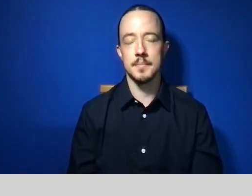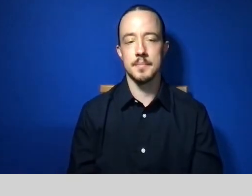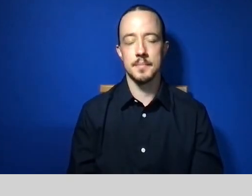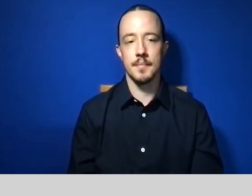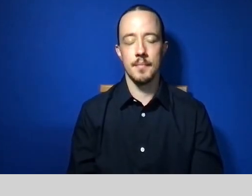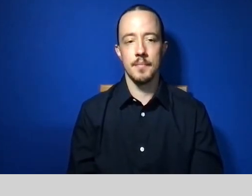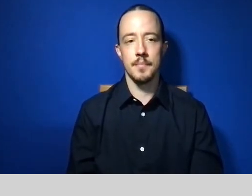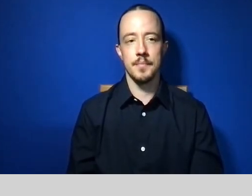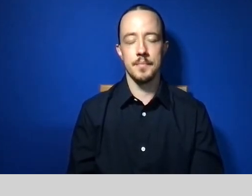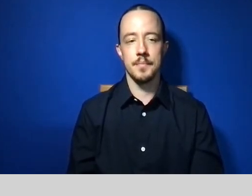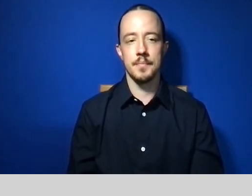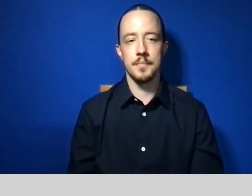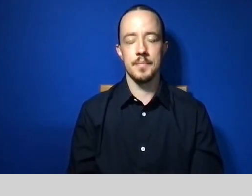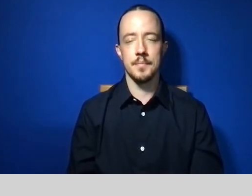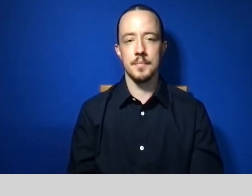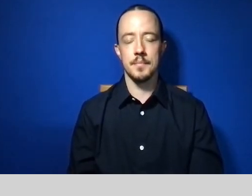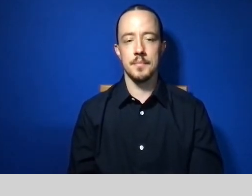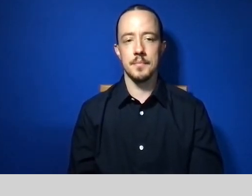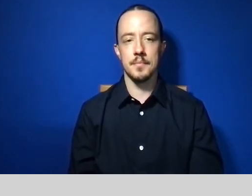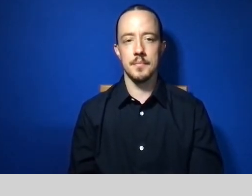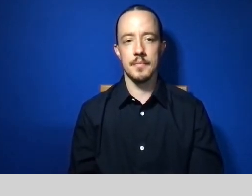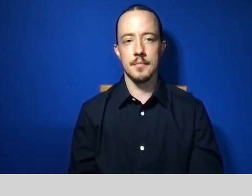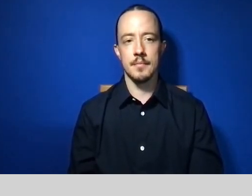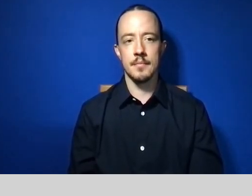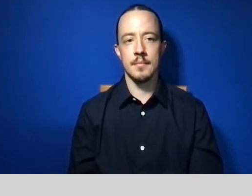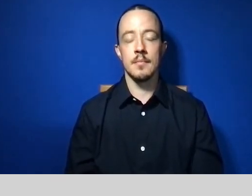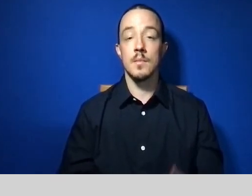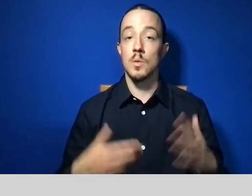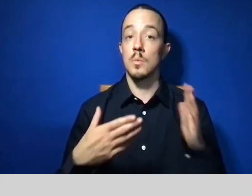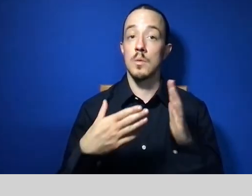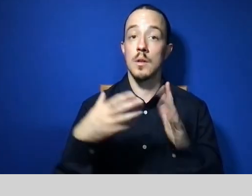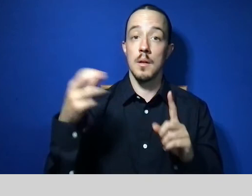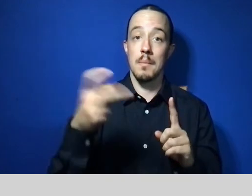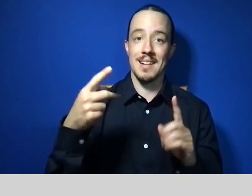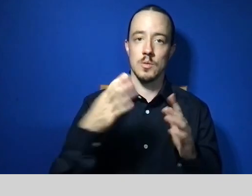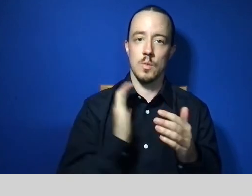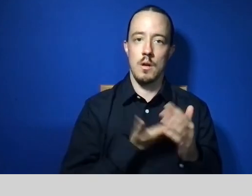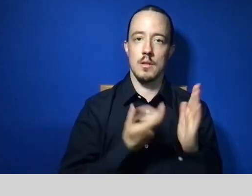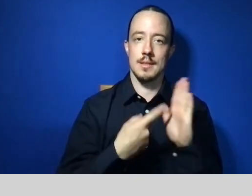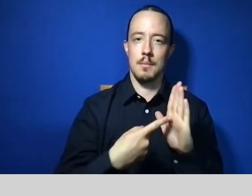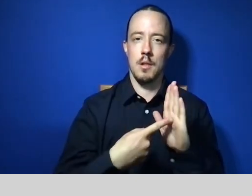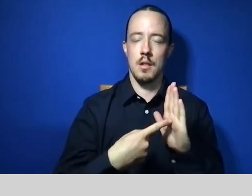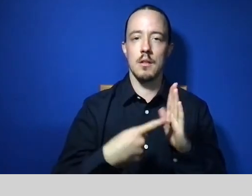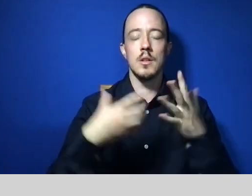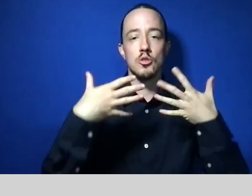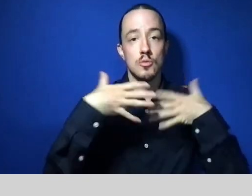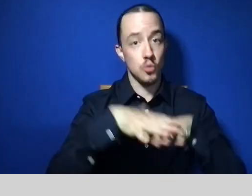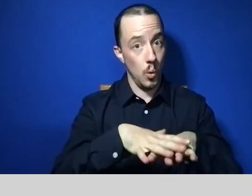So going back to our example, when we're joining data sets, it might make sense to make sure that we're not introducing